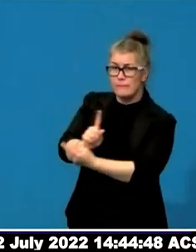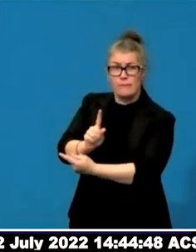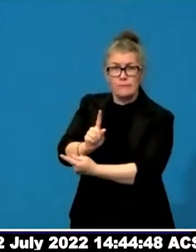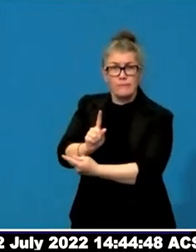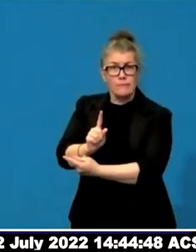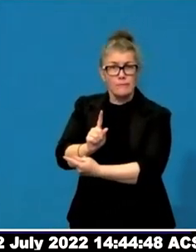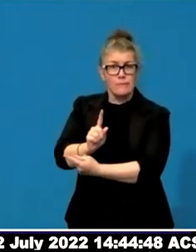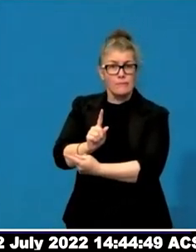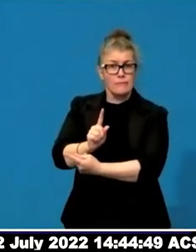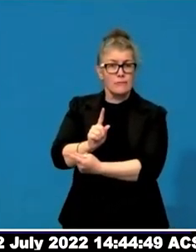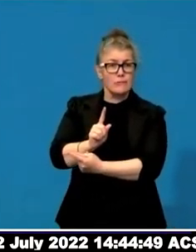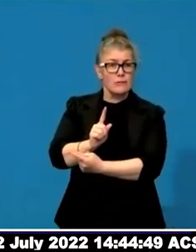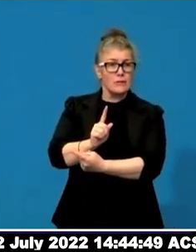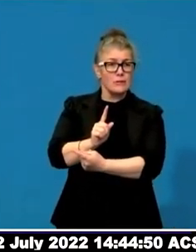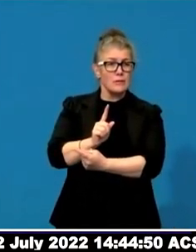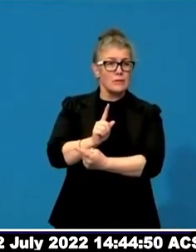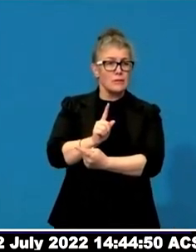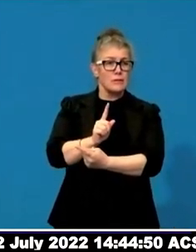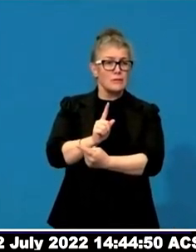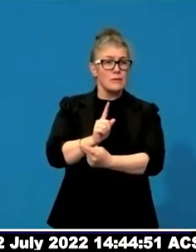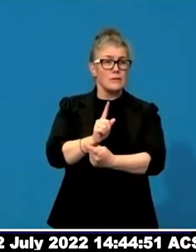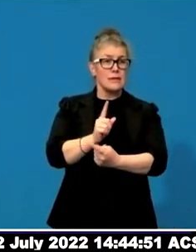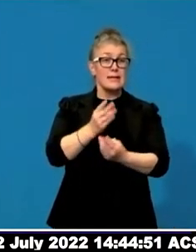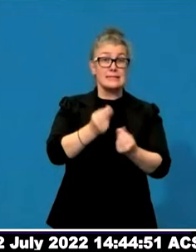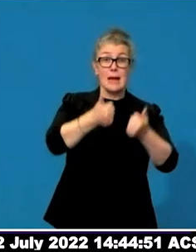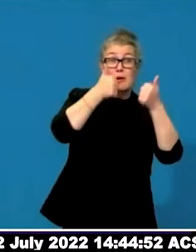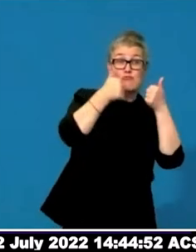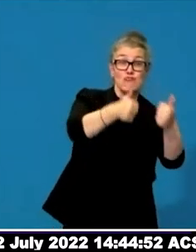to use my expression, didn't cut the mustard? Baseline work.